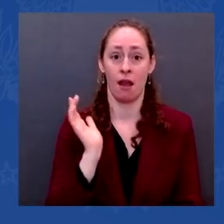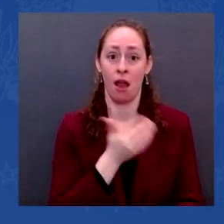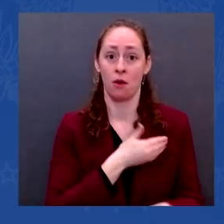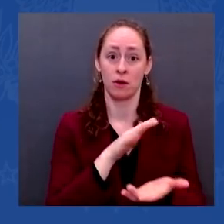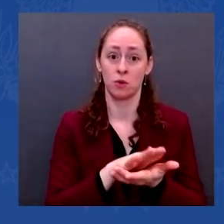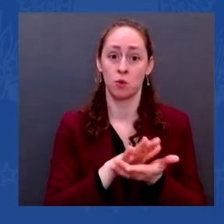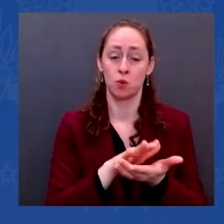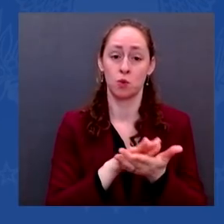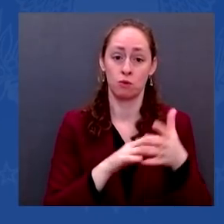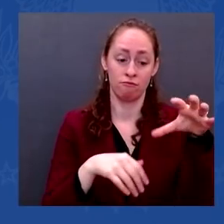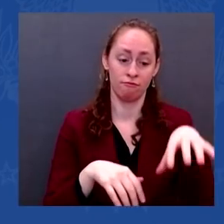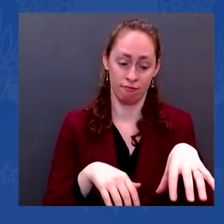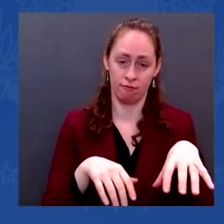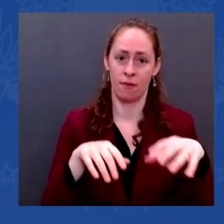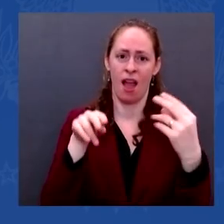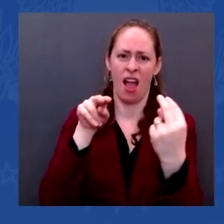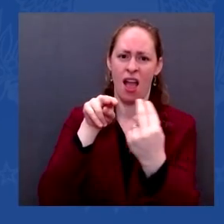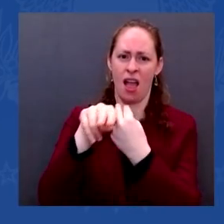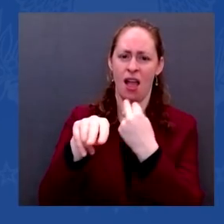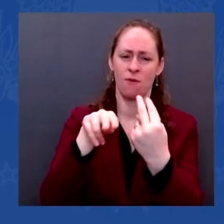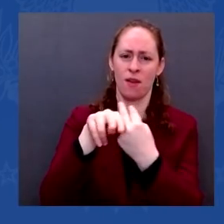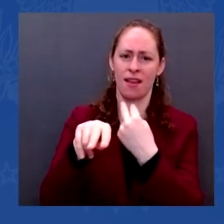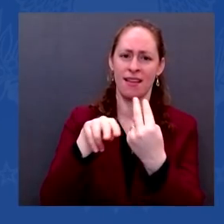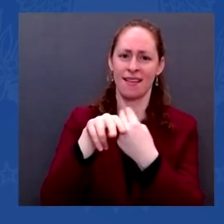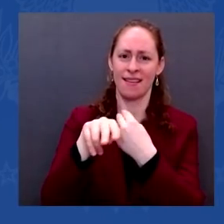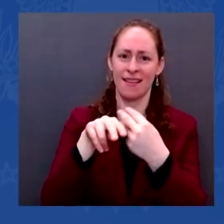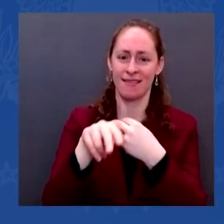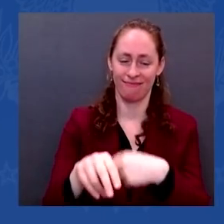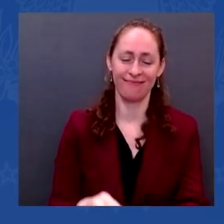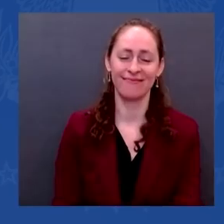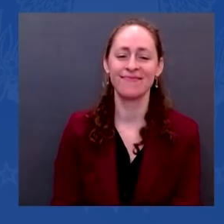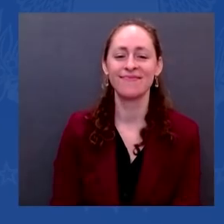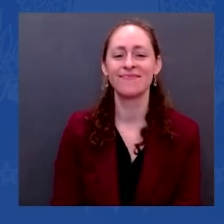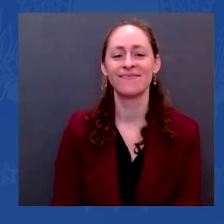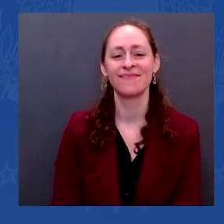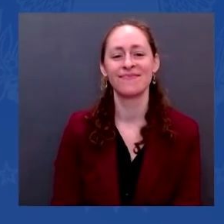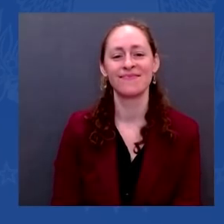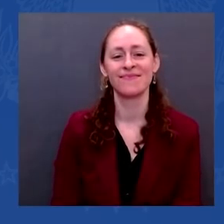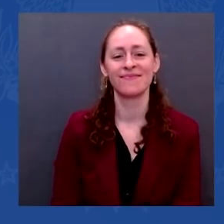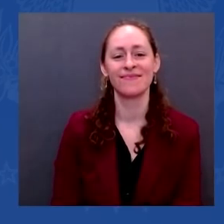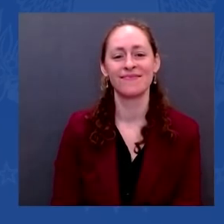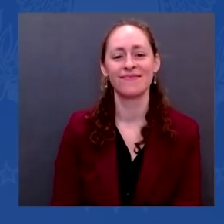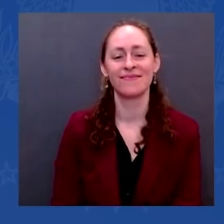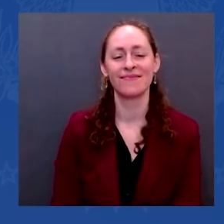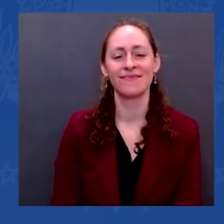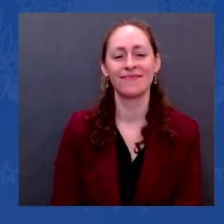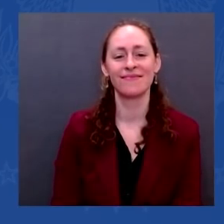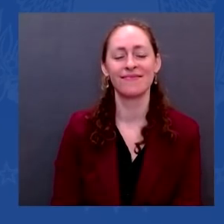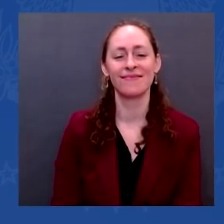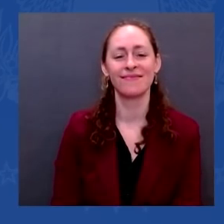it was then "colored." "Why are all those colored kids in that bus?" Because in Scranton there weren't any --